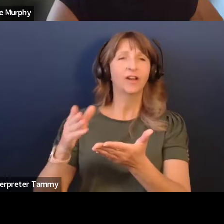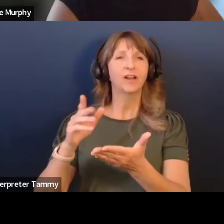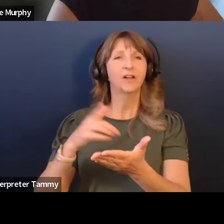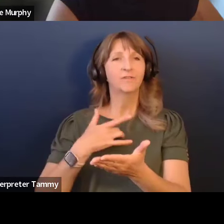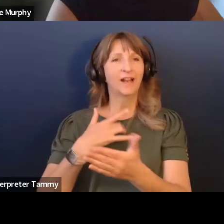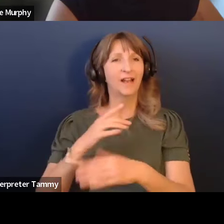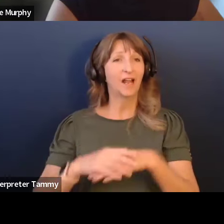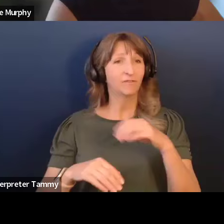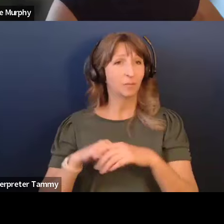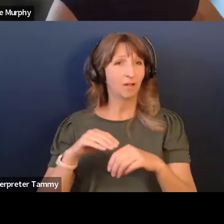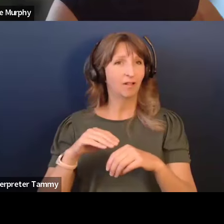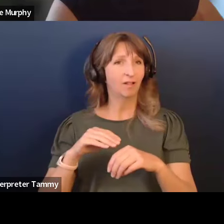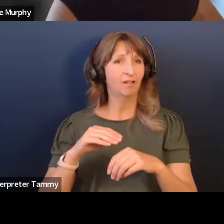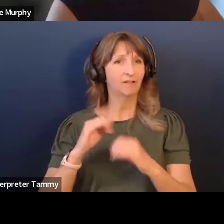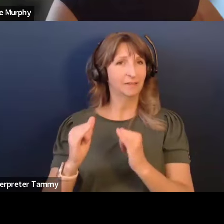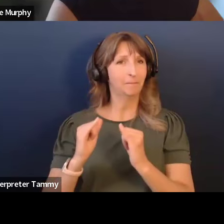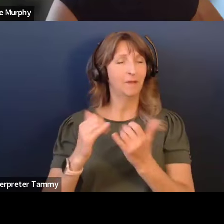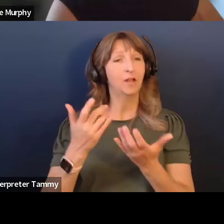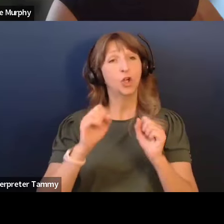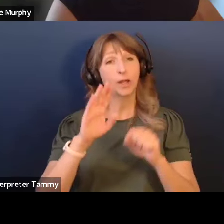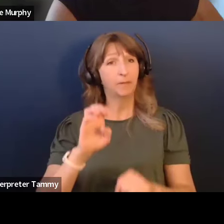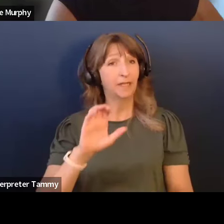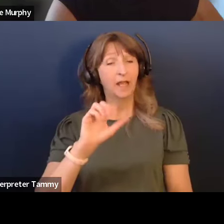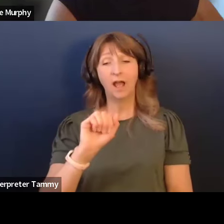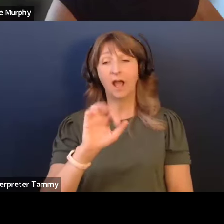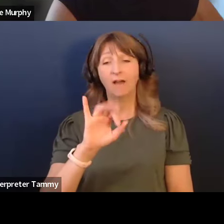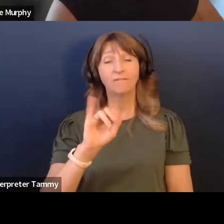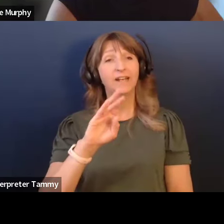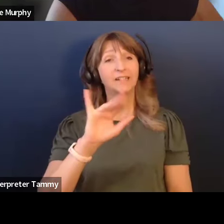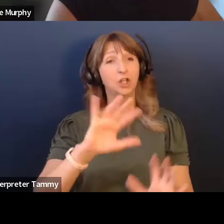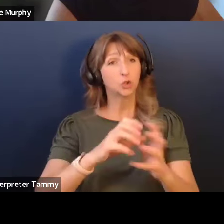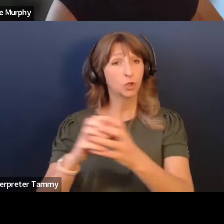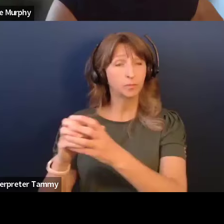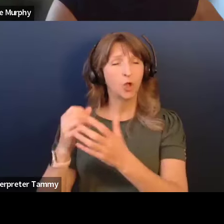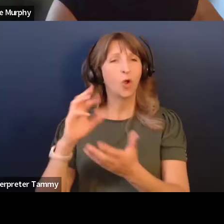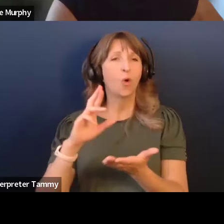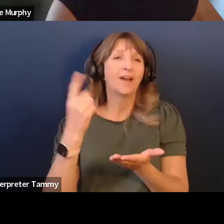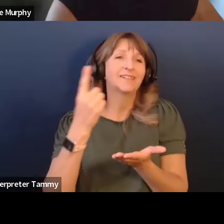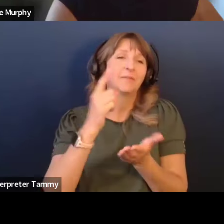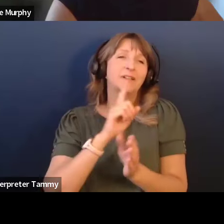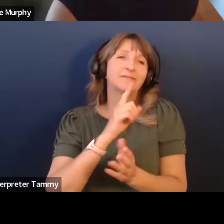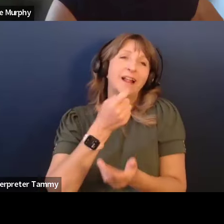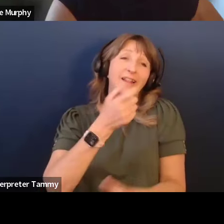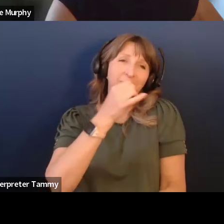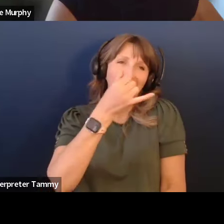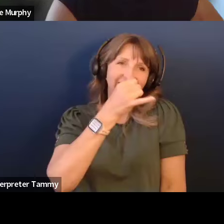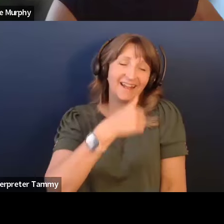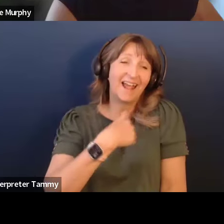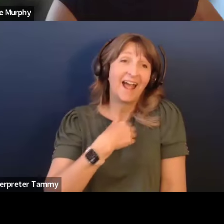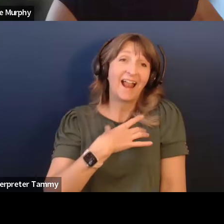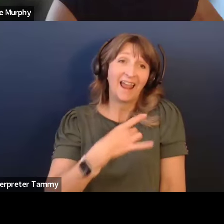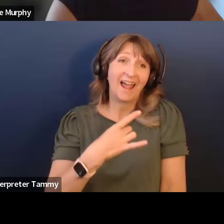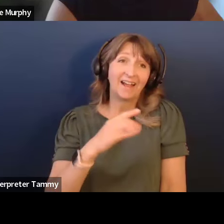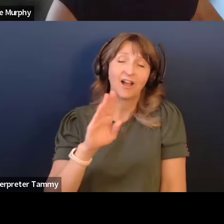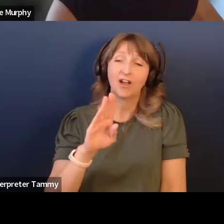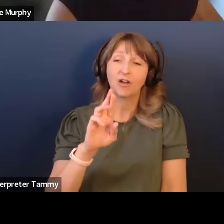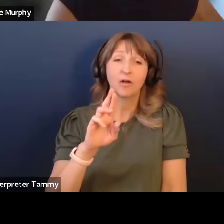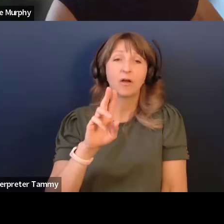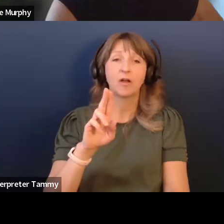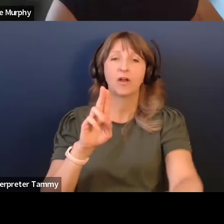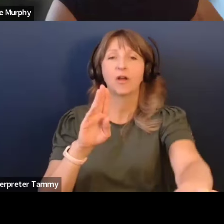it's affinity groups or like something silly that I really loved about Berkeley is they have